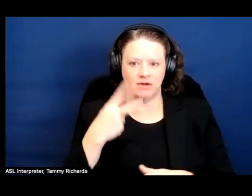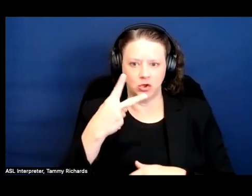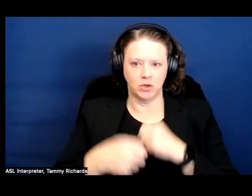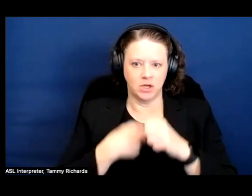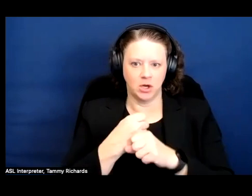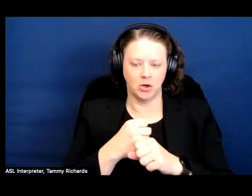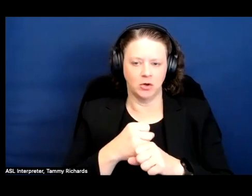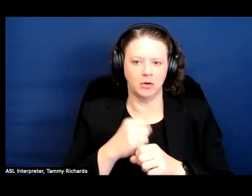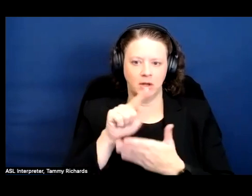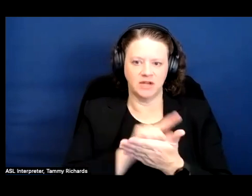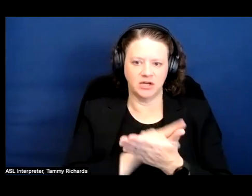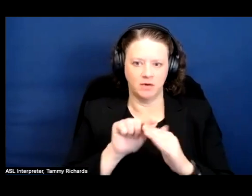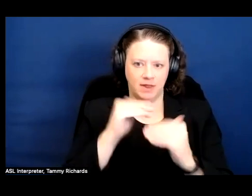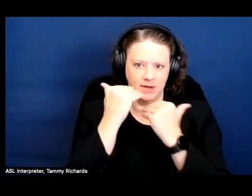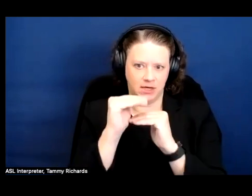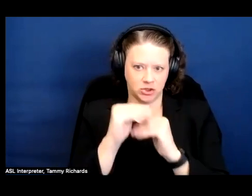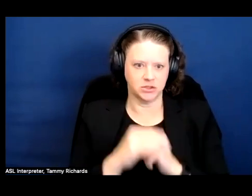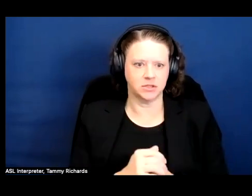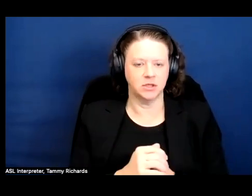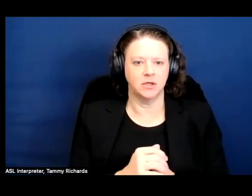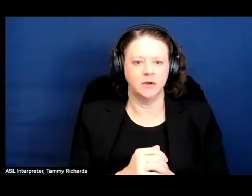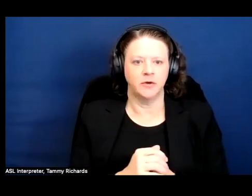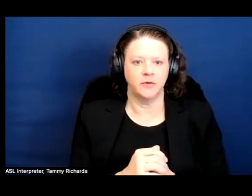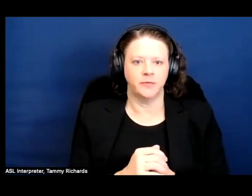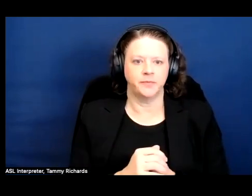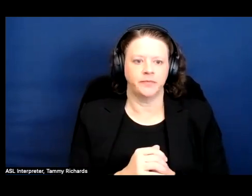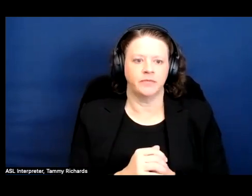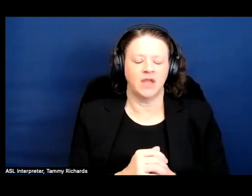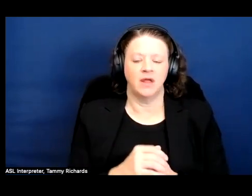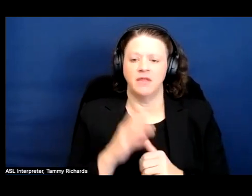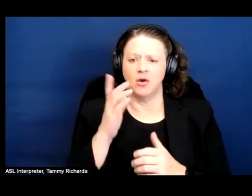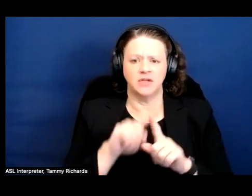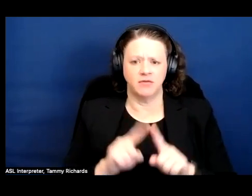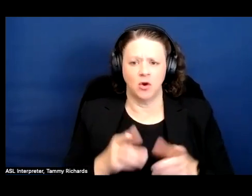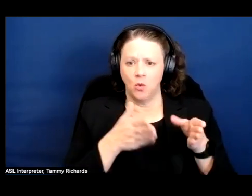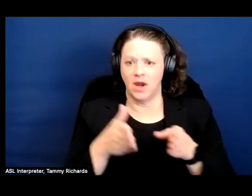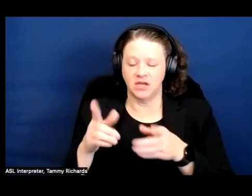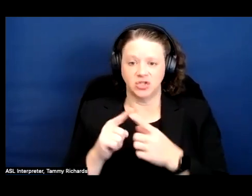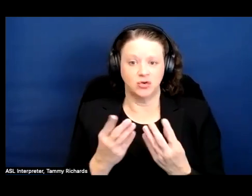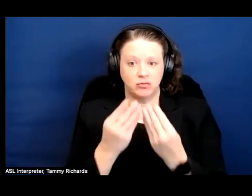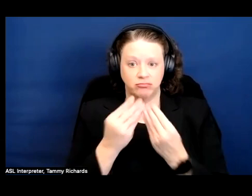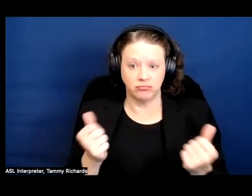[Amalea] So I'll be presenting on source of income protections. I am a senior attorney